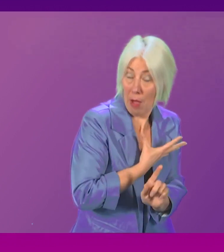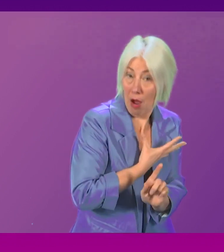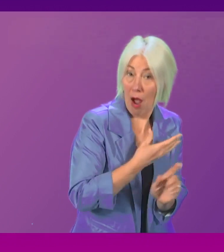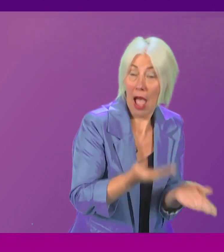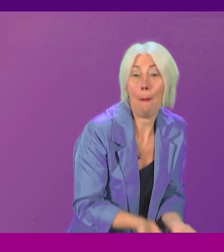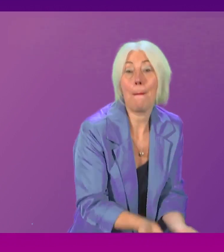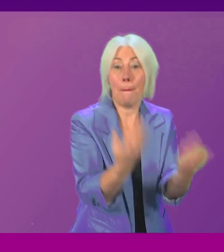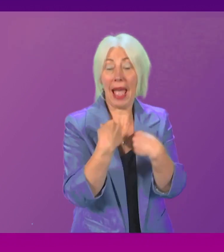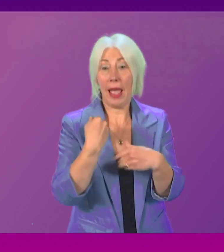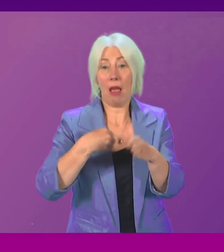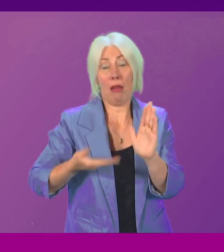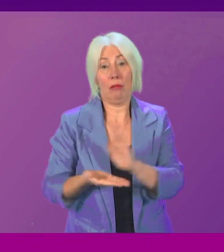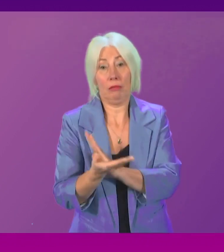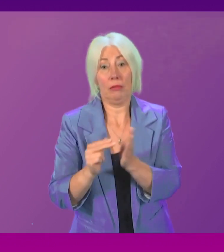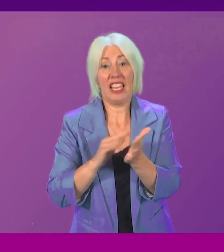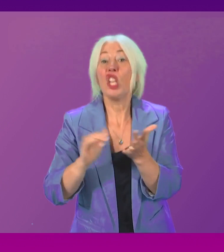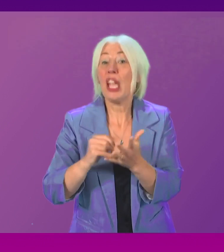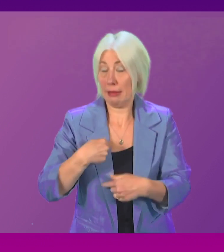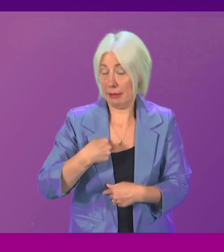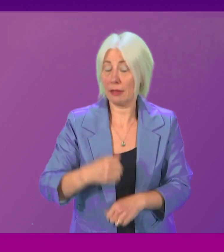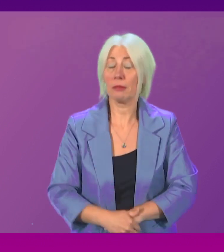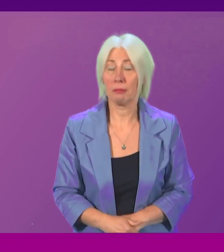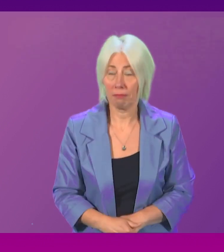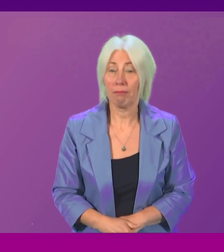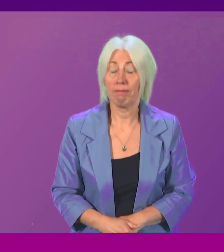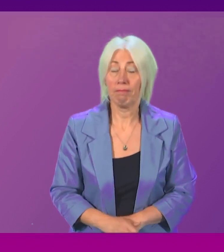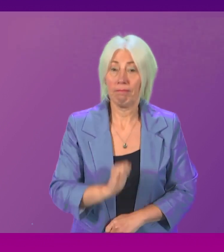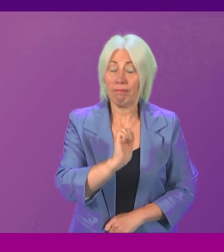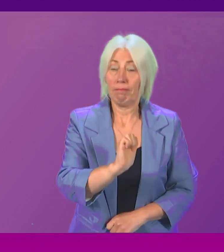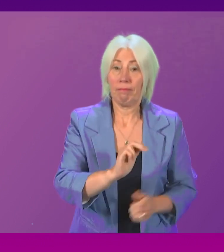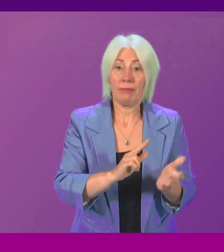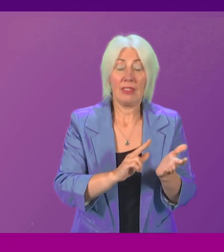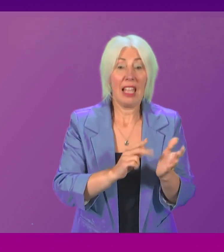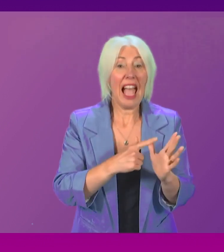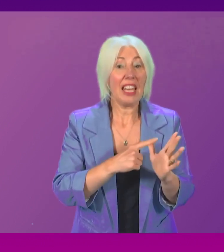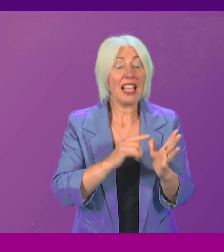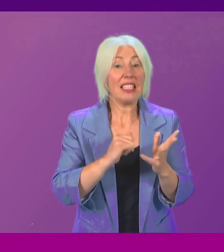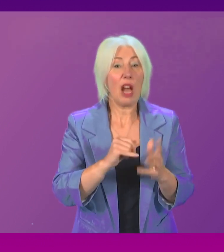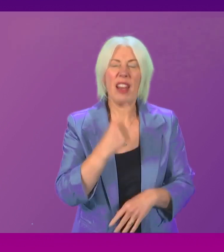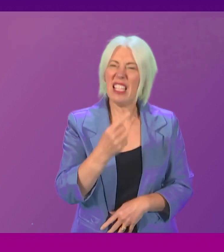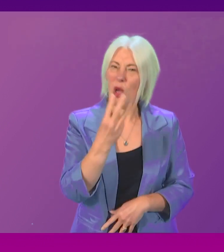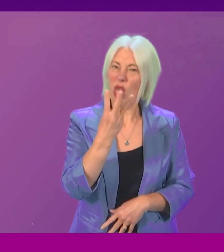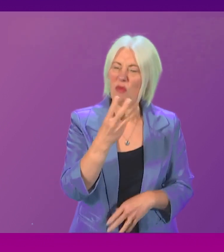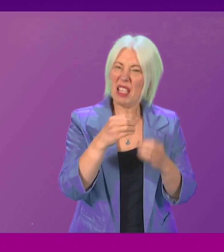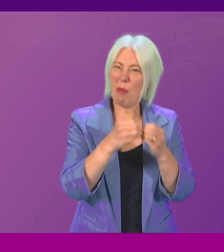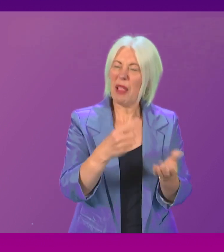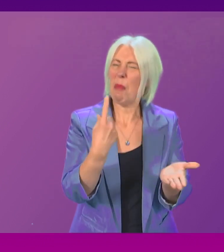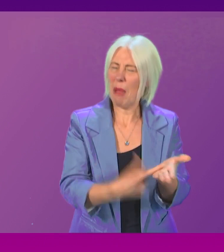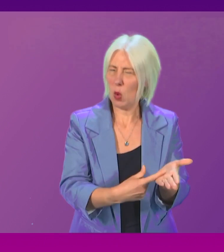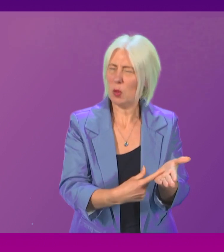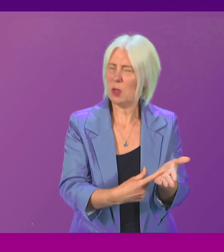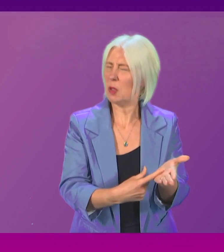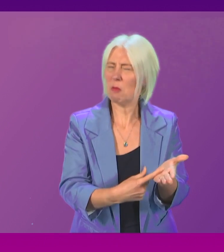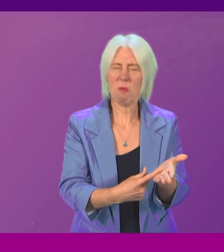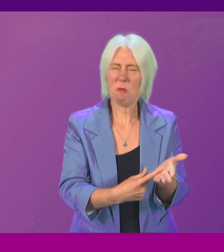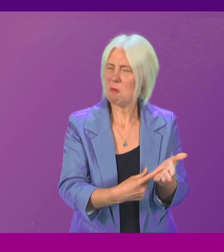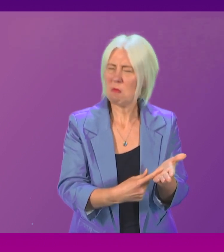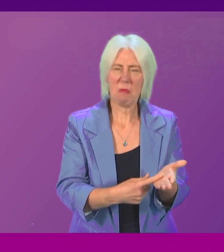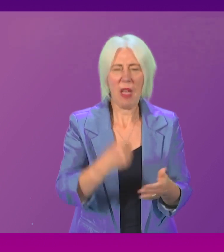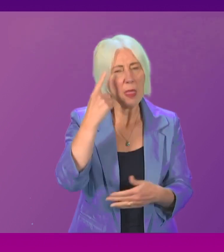On Anas Sarwar’s £3 billion figure, we have already shown that to be utter nonsense